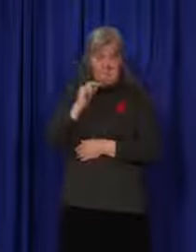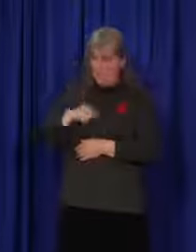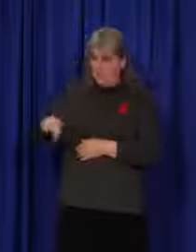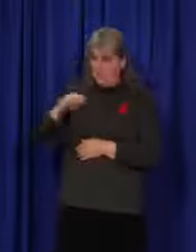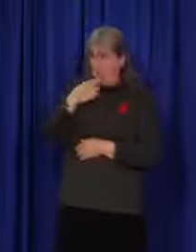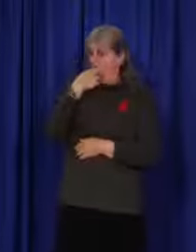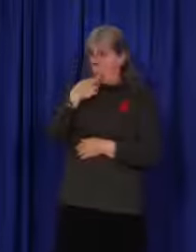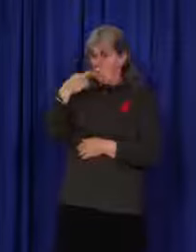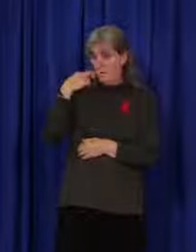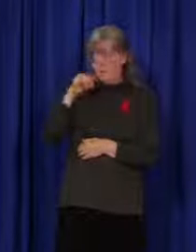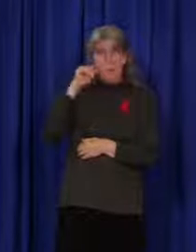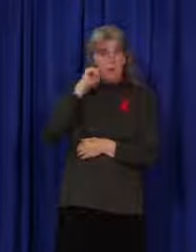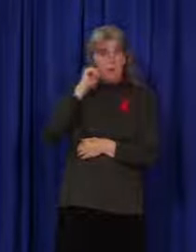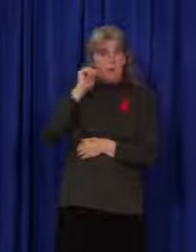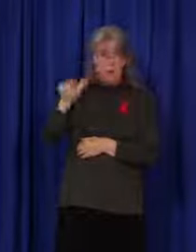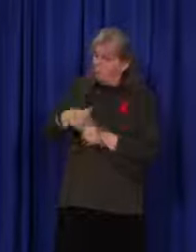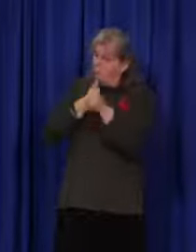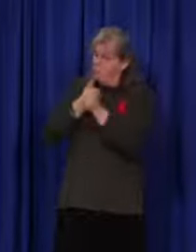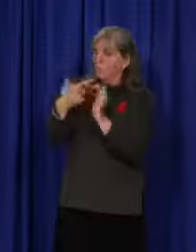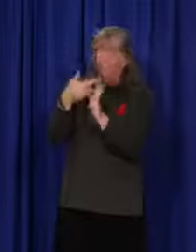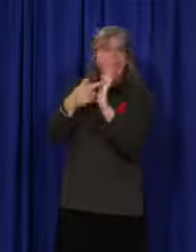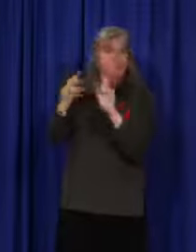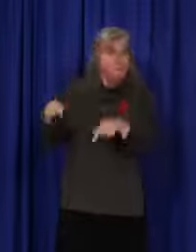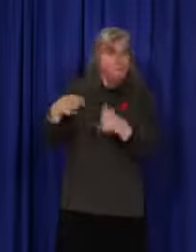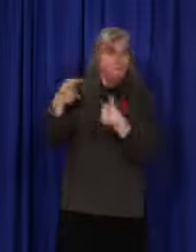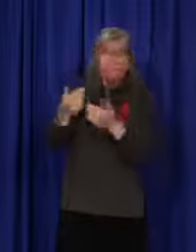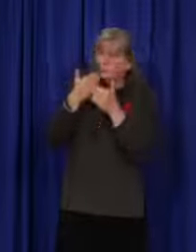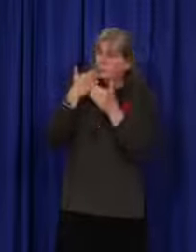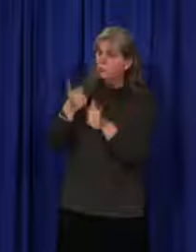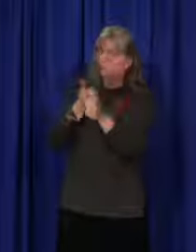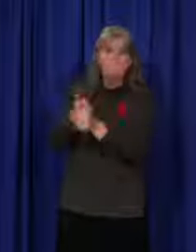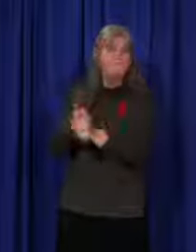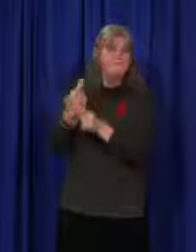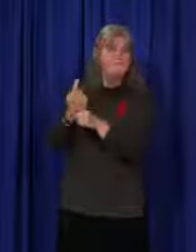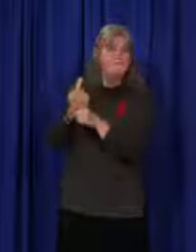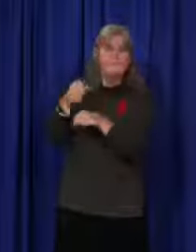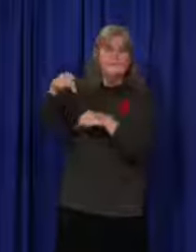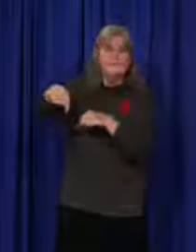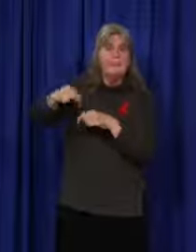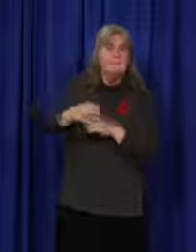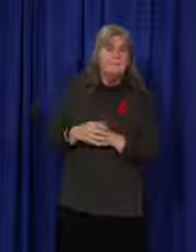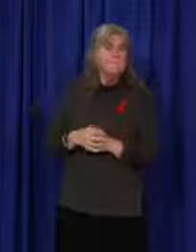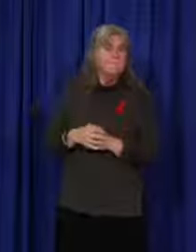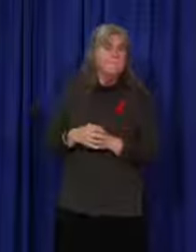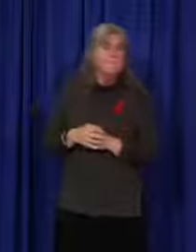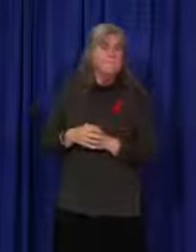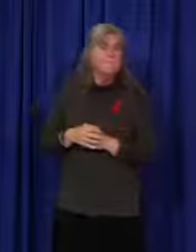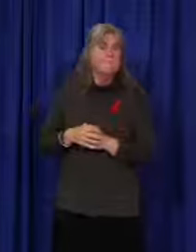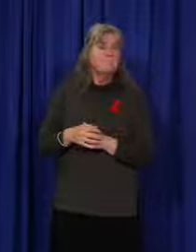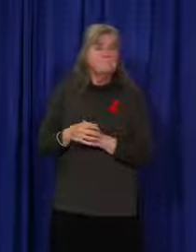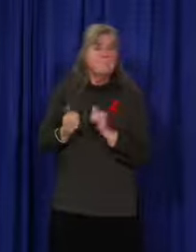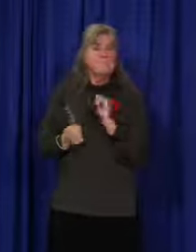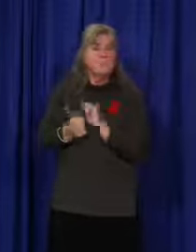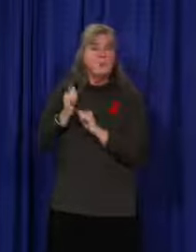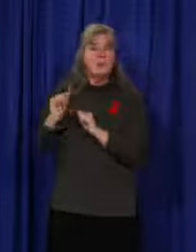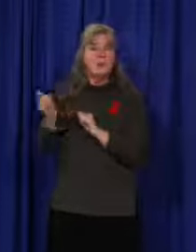And as ever, our public health teams remain ready and in action with case identification and